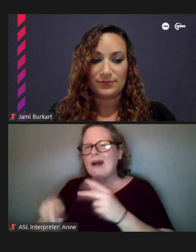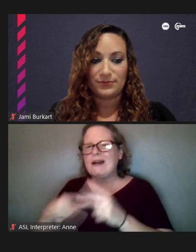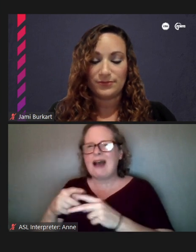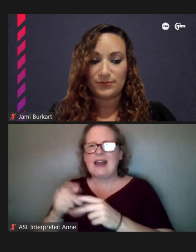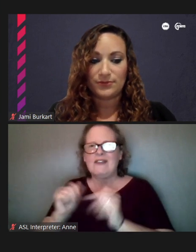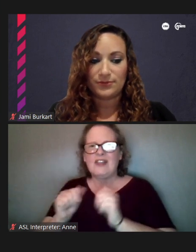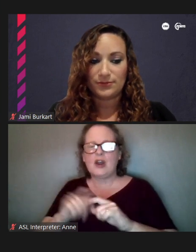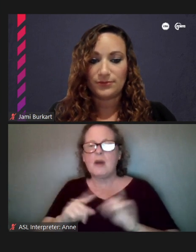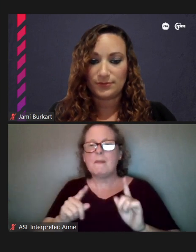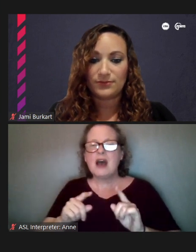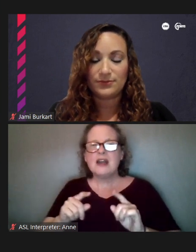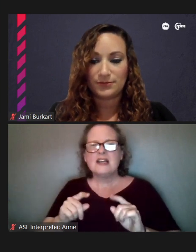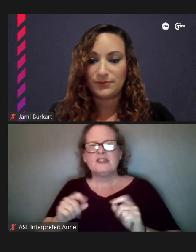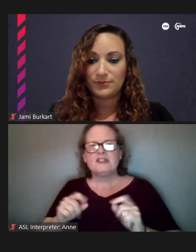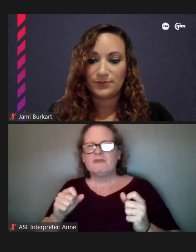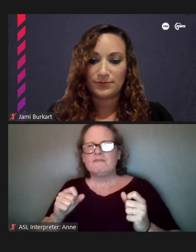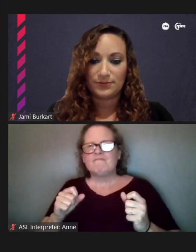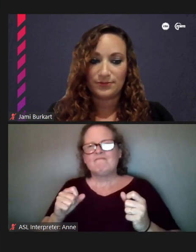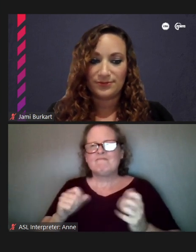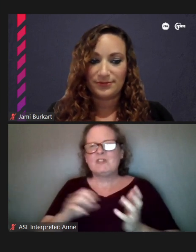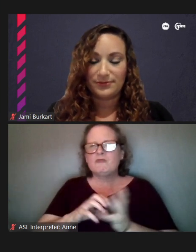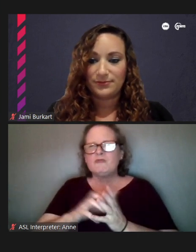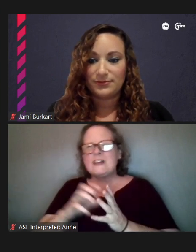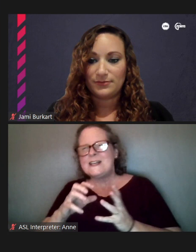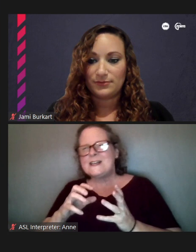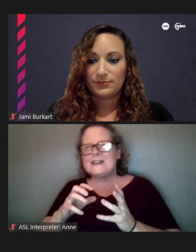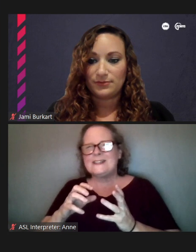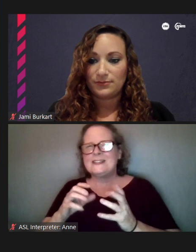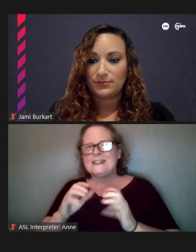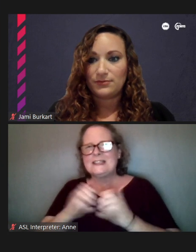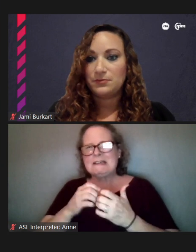know what kind of image -- you can't have an image of grittiness, but somehow getting